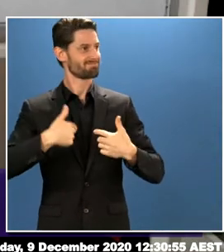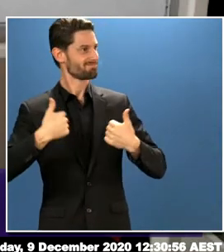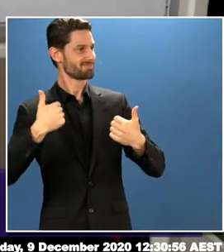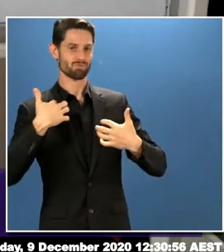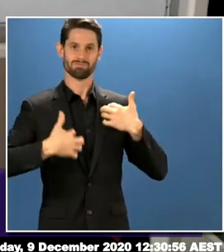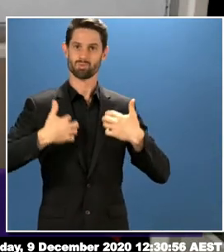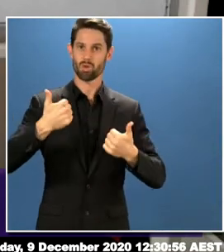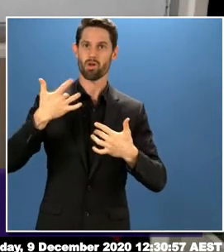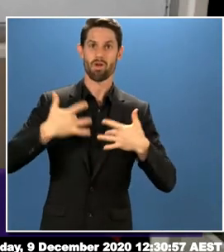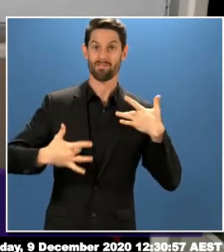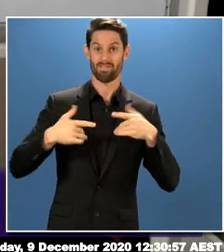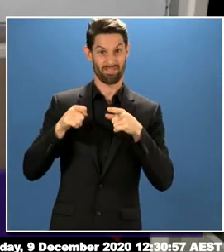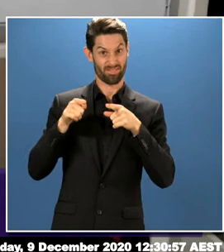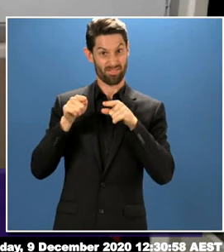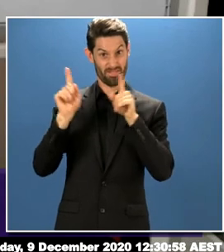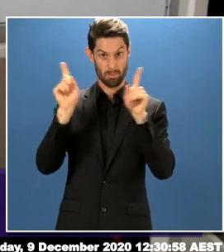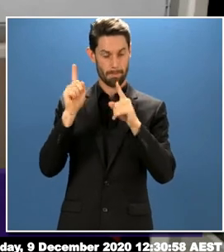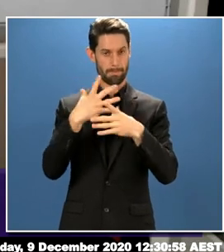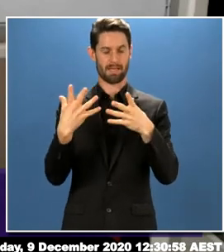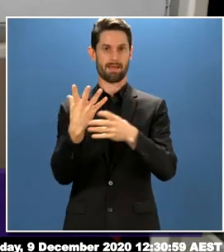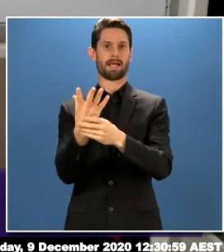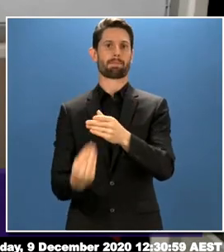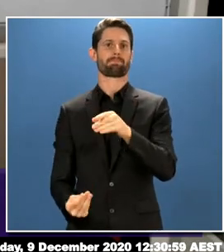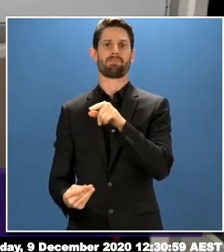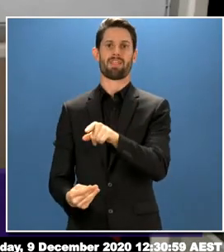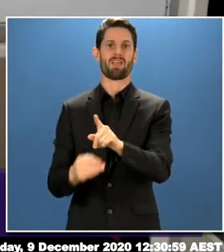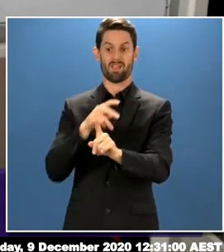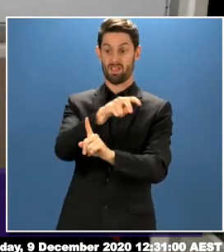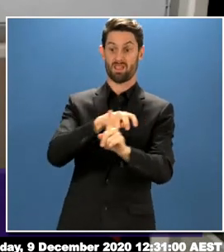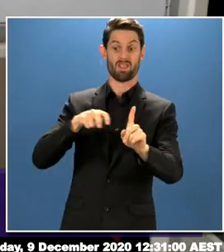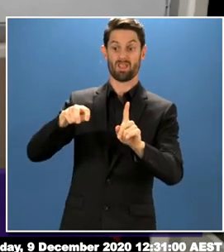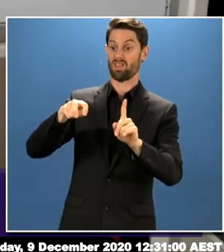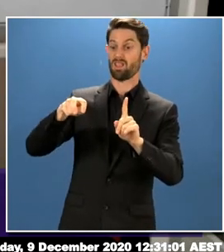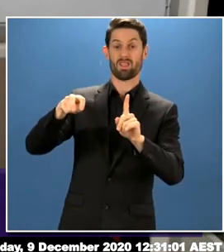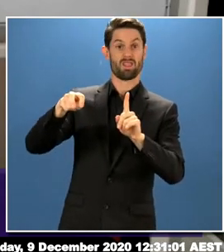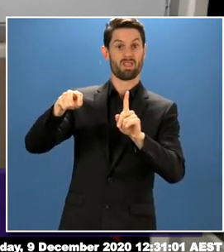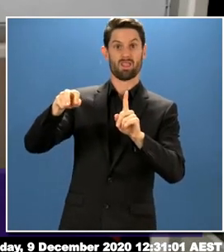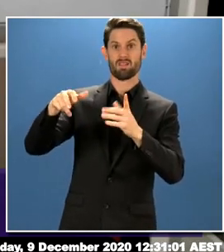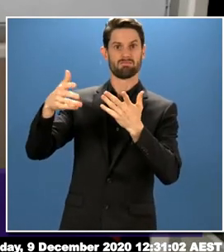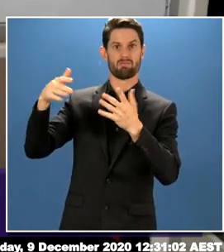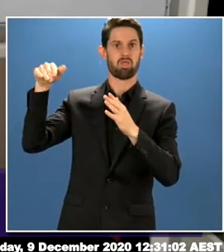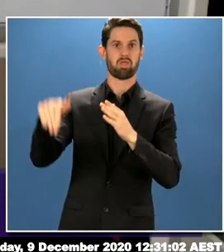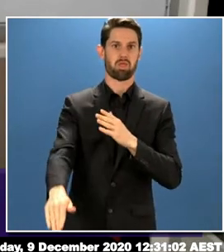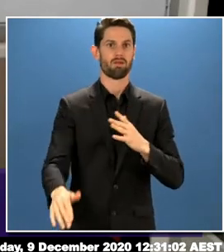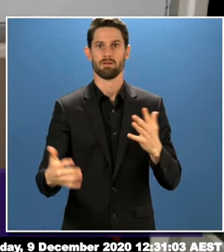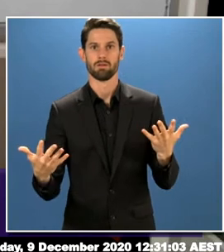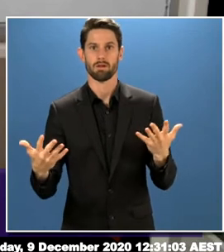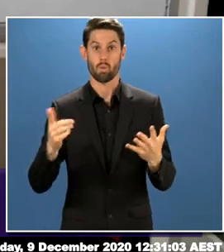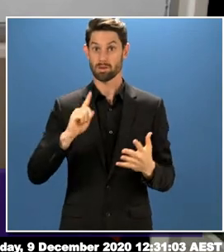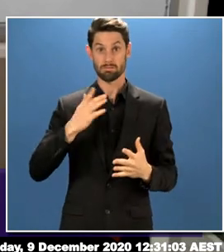That's the gap that I'm talking about, and that's the gap that I've noticed, recognised and tried to create some structure to bridge.